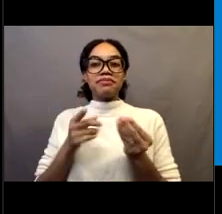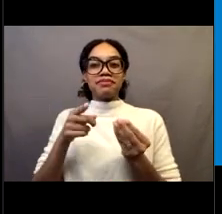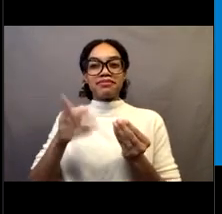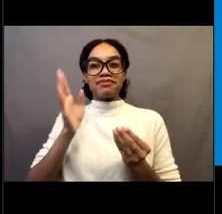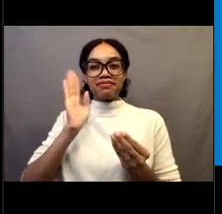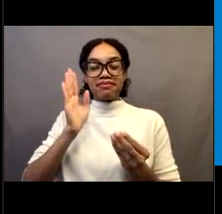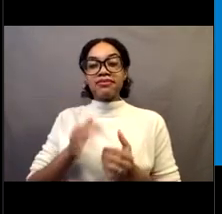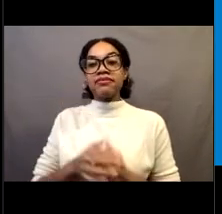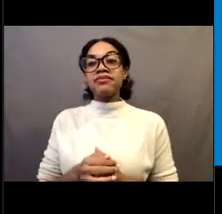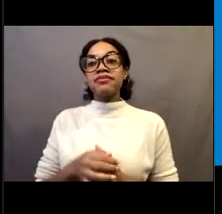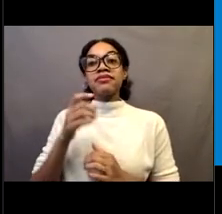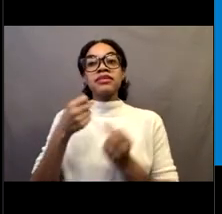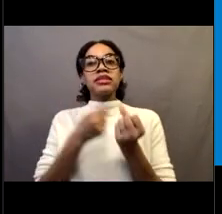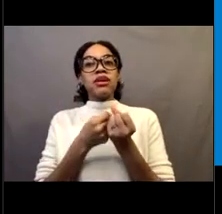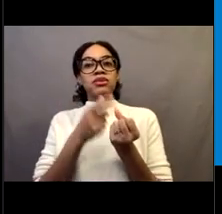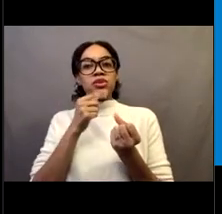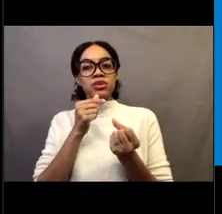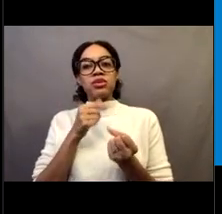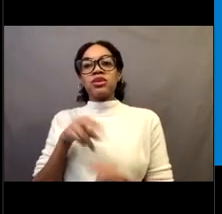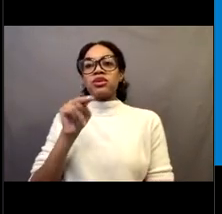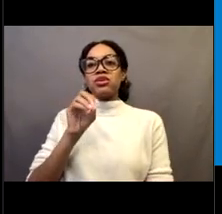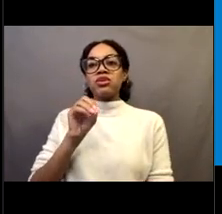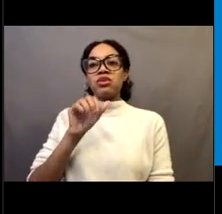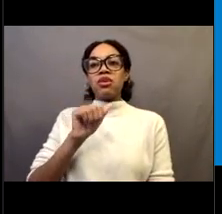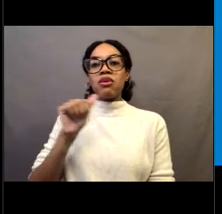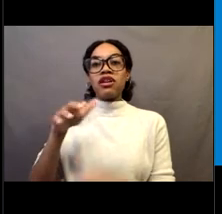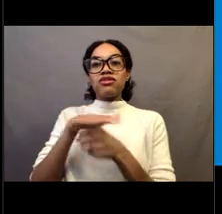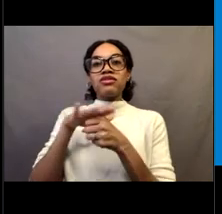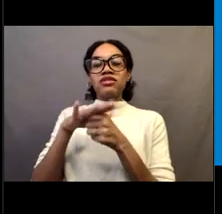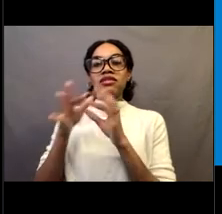by NOAA's Regional Collaboration Network which is spread across the country